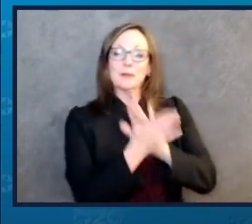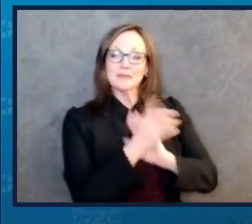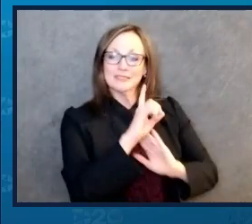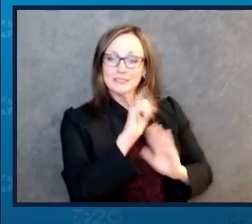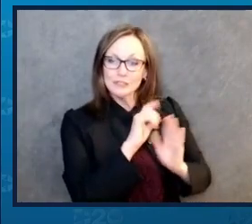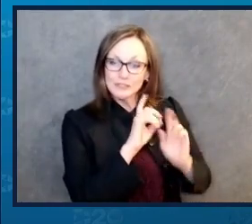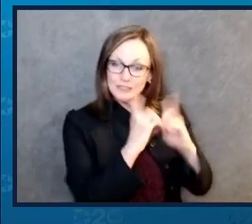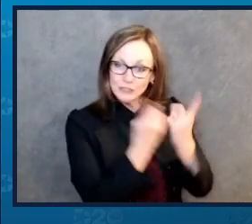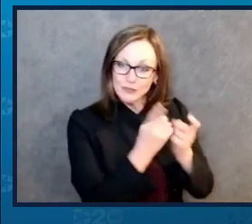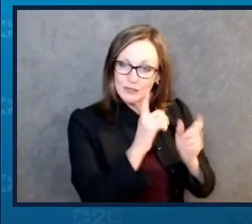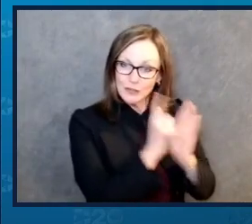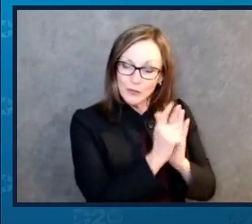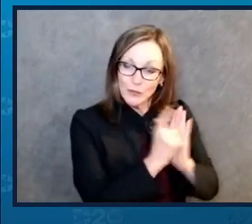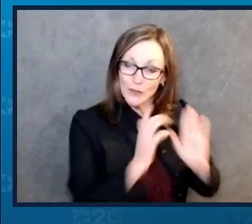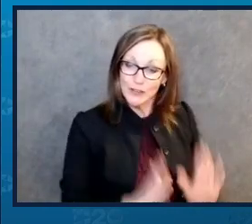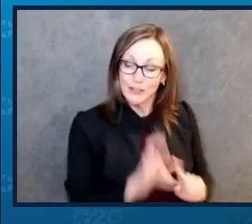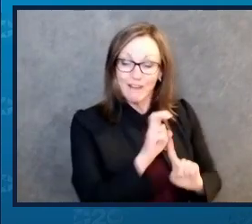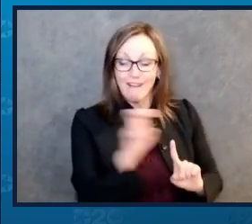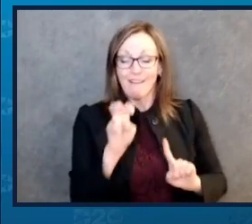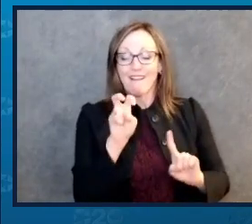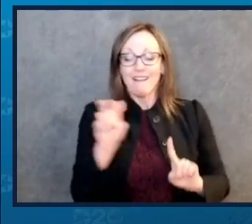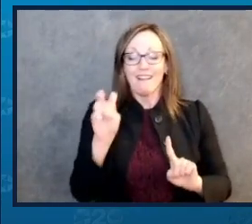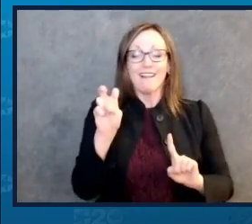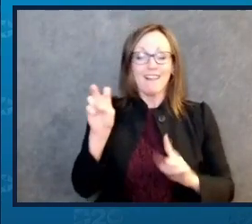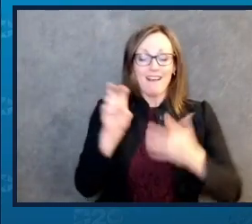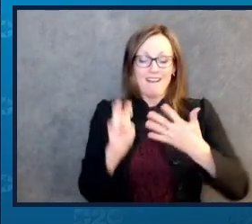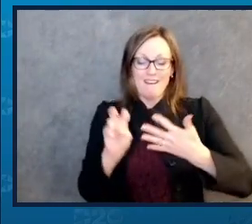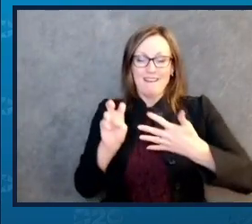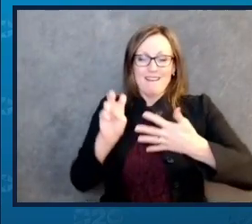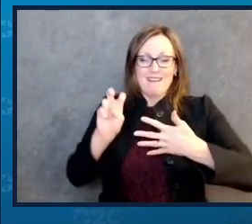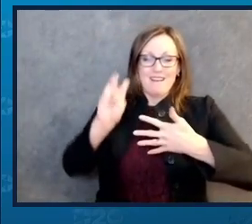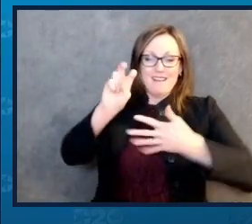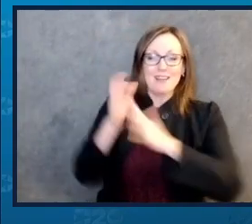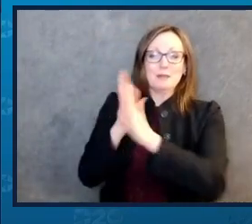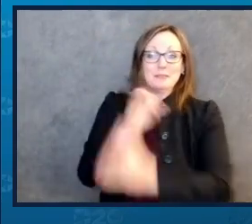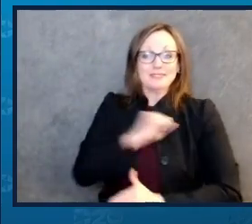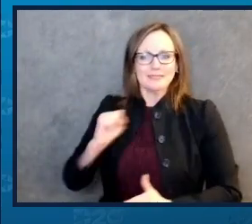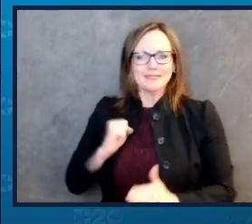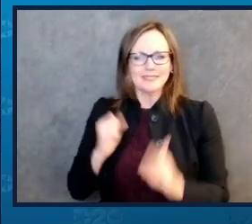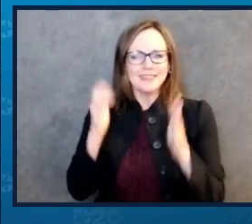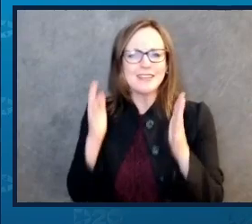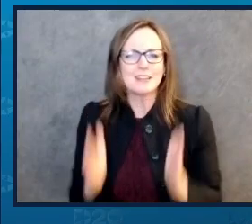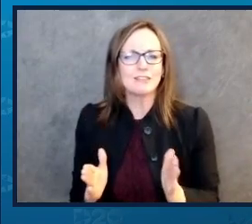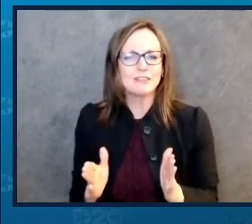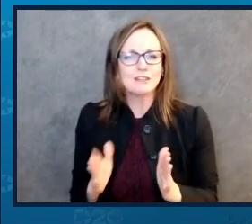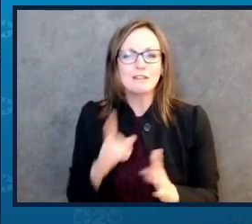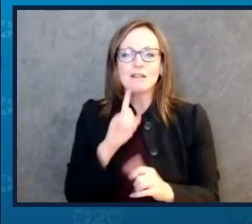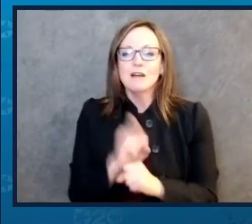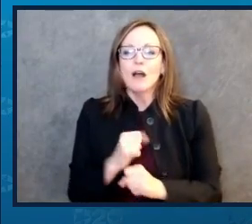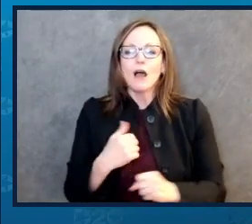SENATOR. AND AT EVERY STEP OF THE WAY, I ABOUT V BEEN GUIDED BY THE